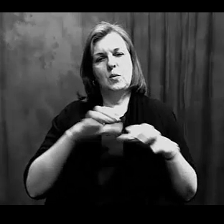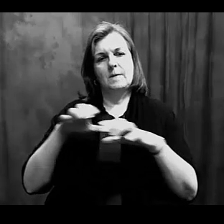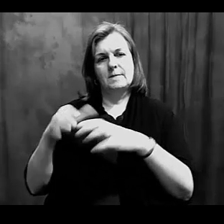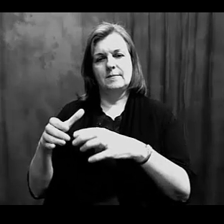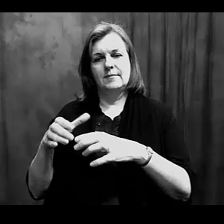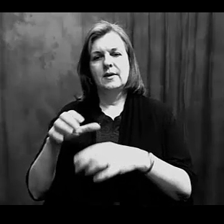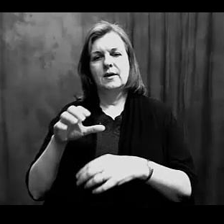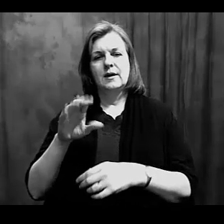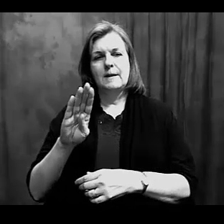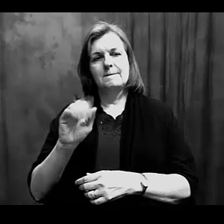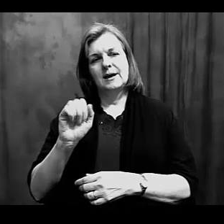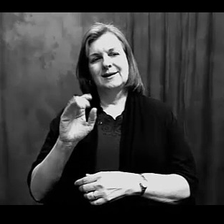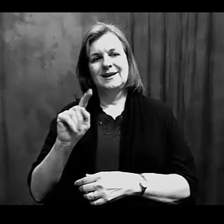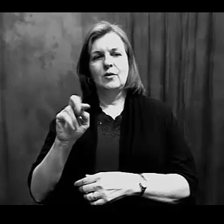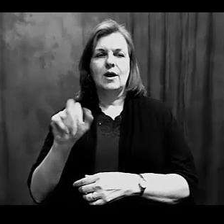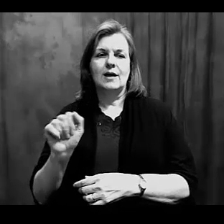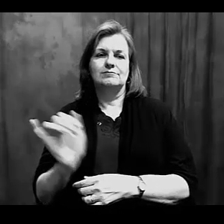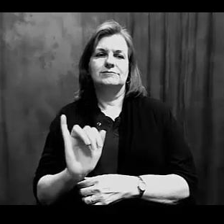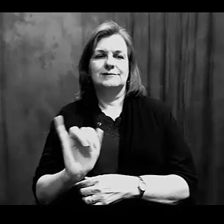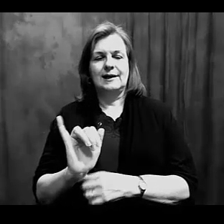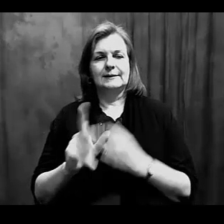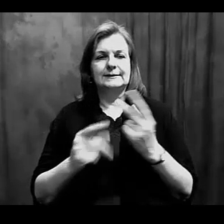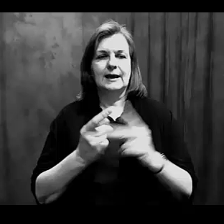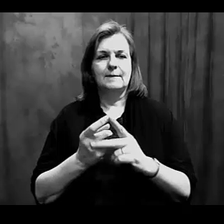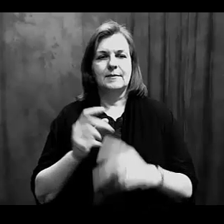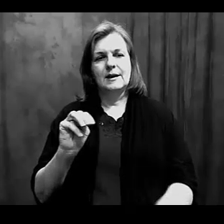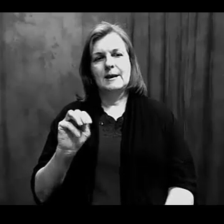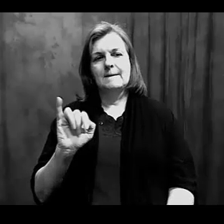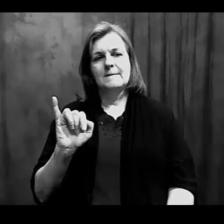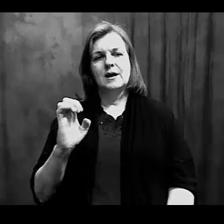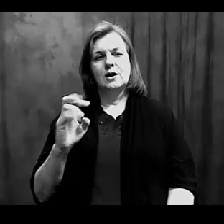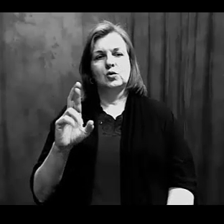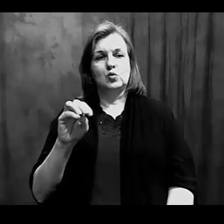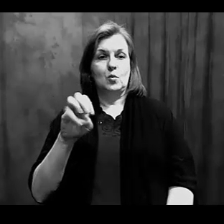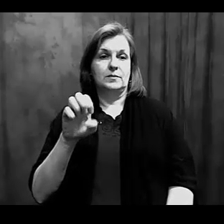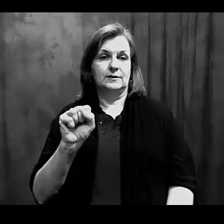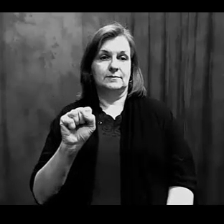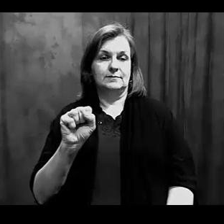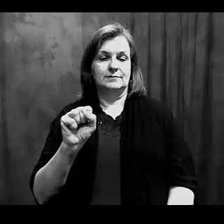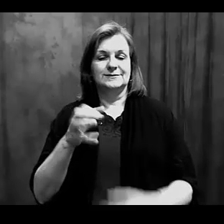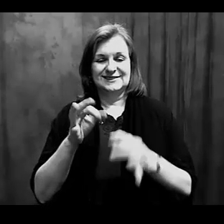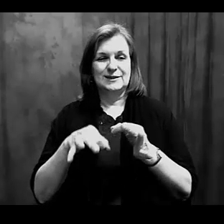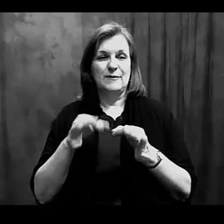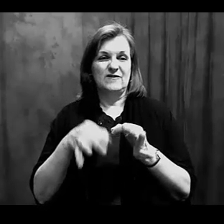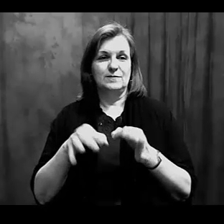they are classified we've got two major domains that are these bacteria type or microbe type